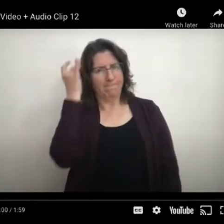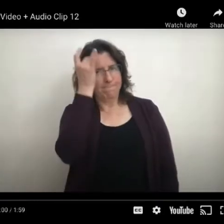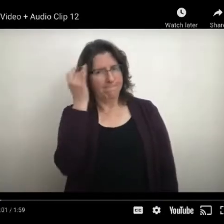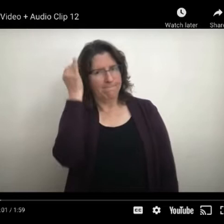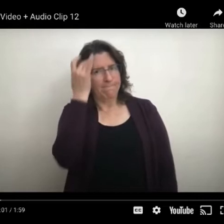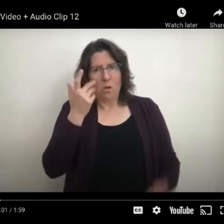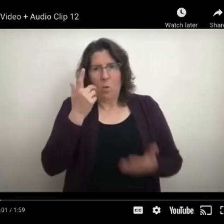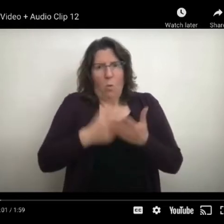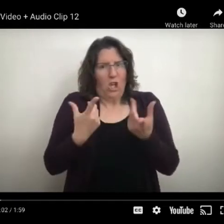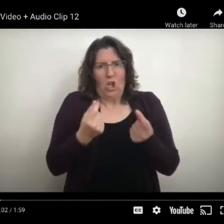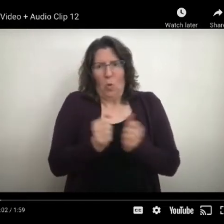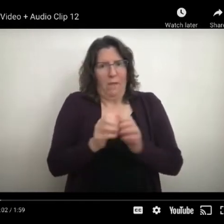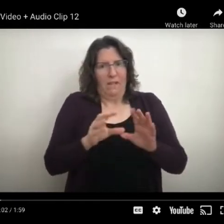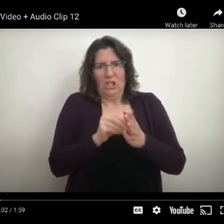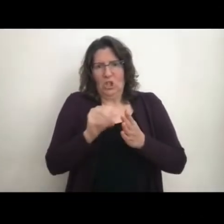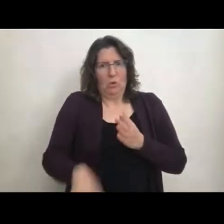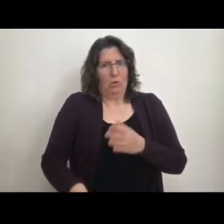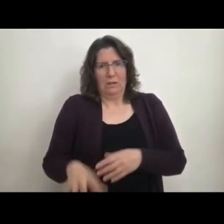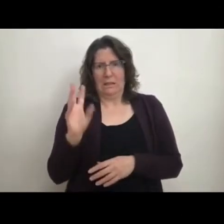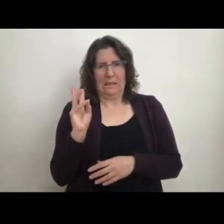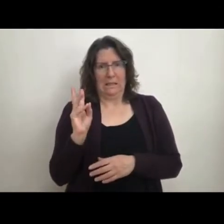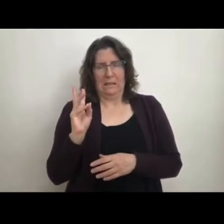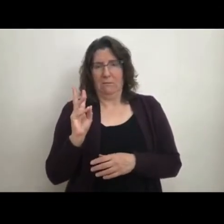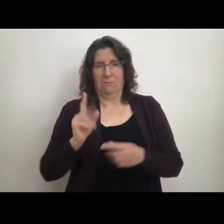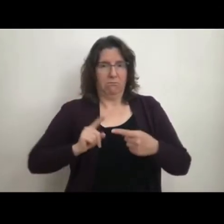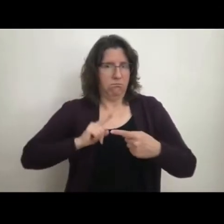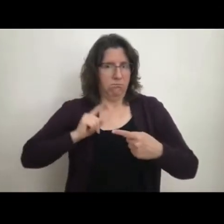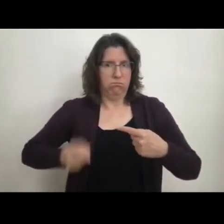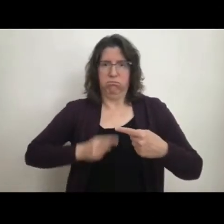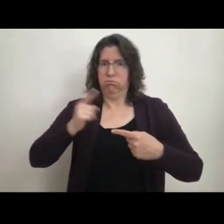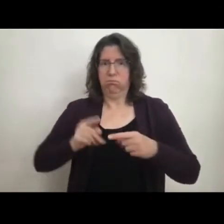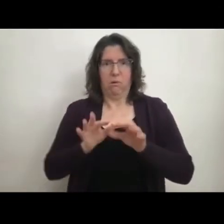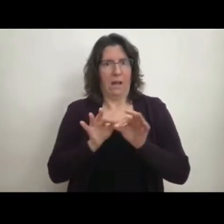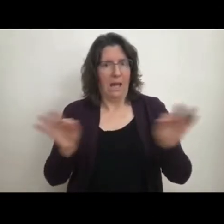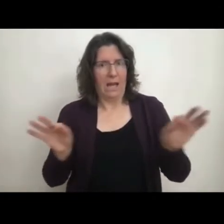The question was - what to do with the students?